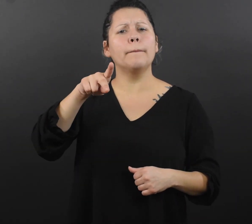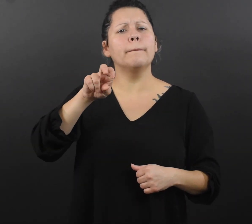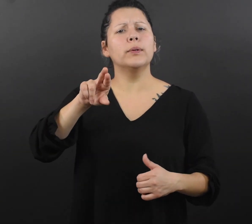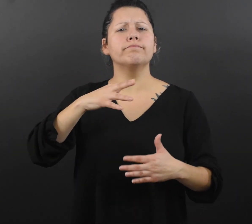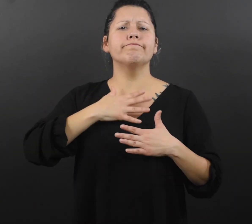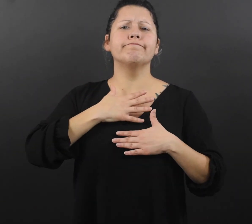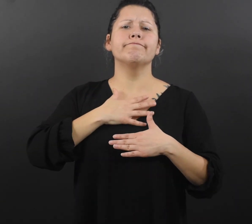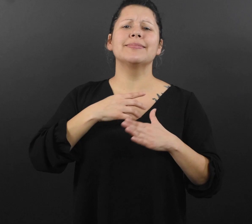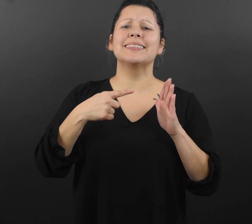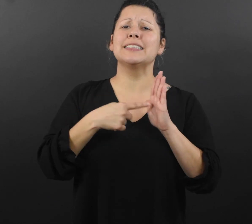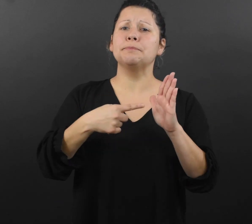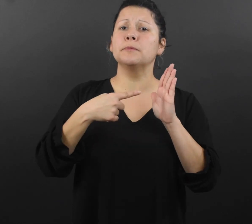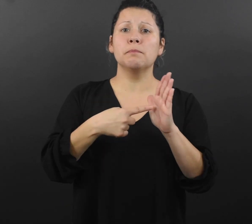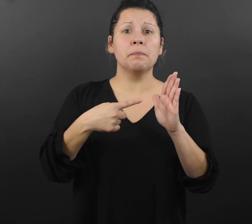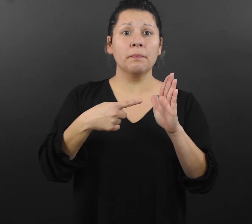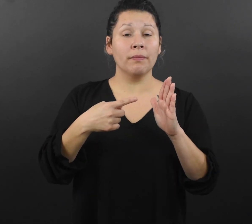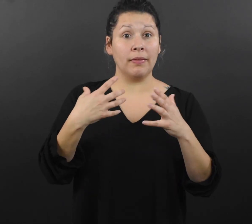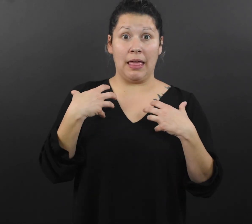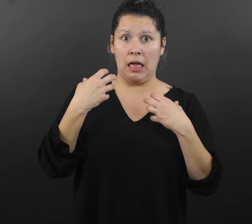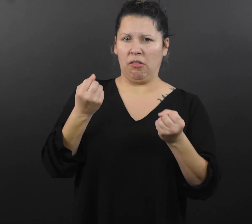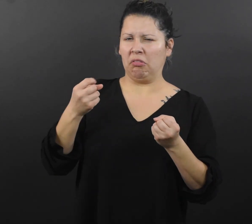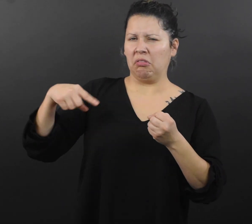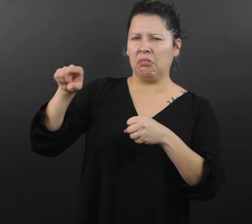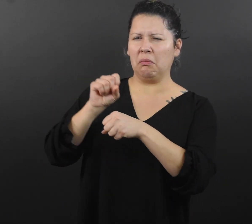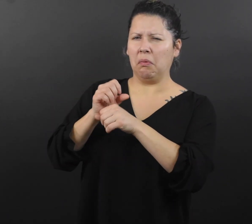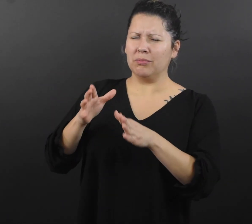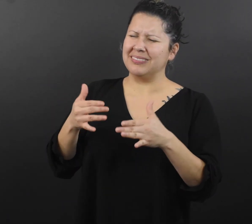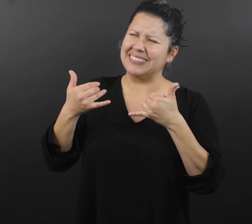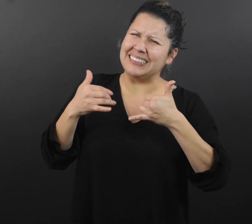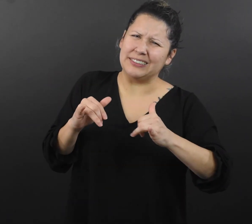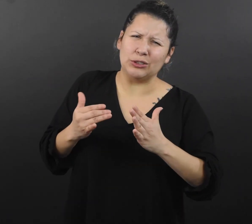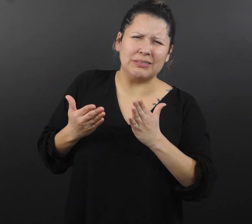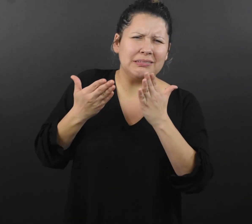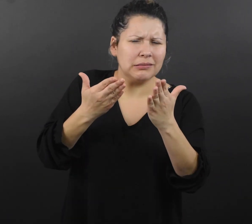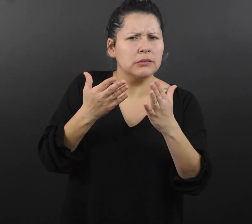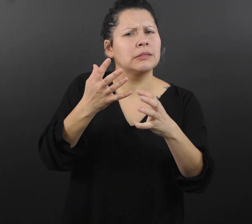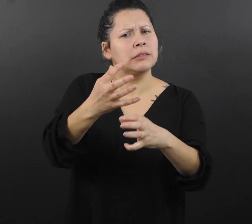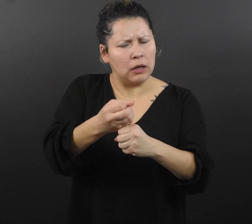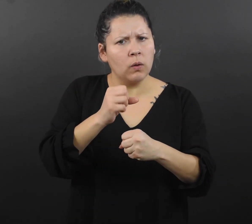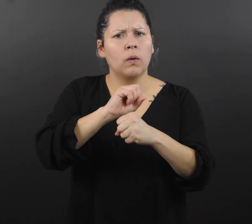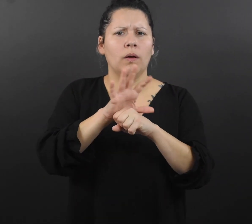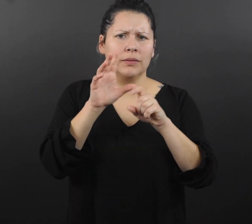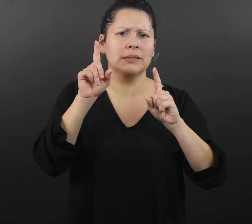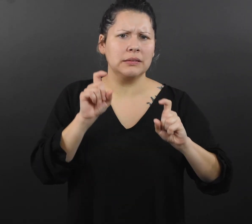health officials still recommend getting a COVID-19 test. Your healthcare provider will